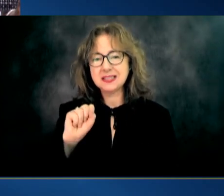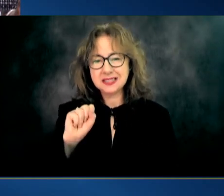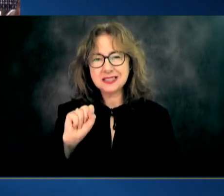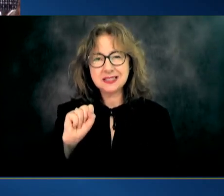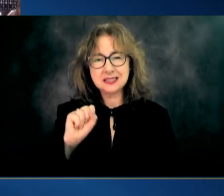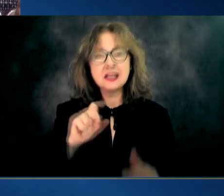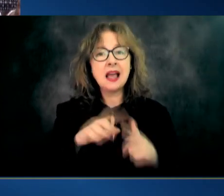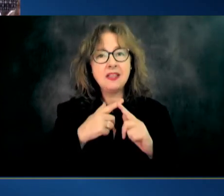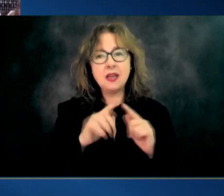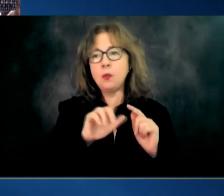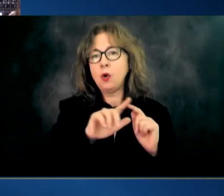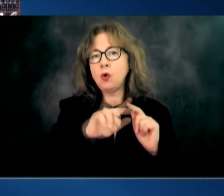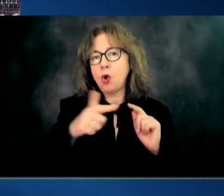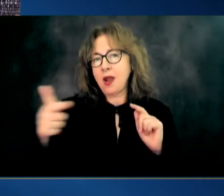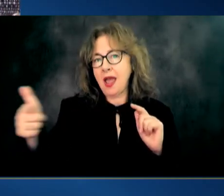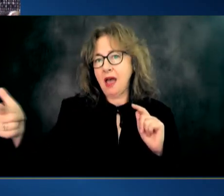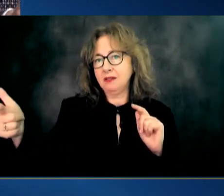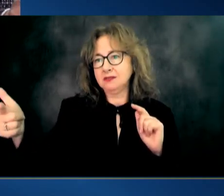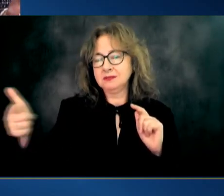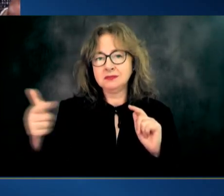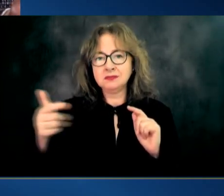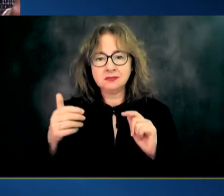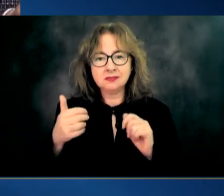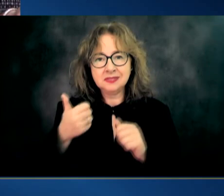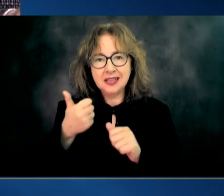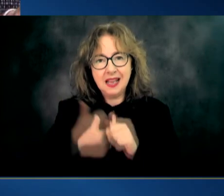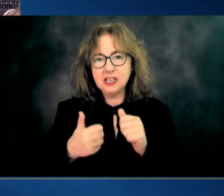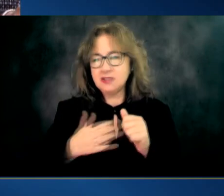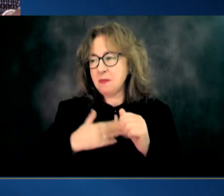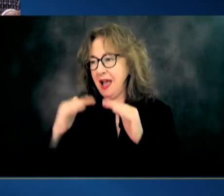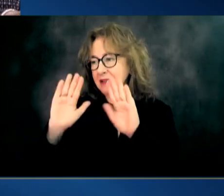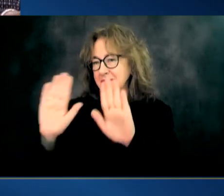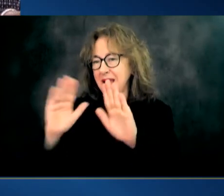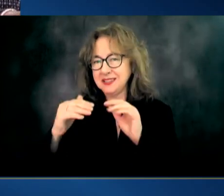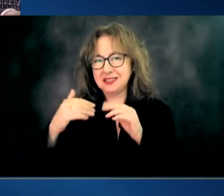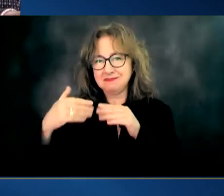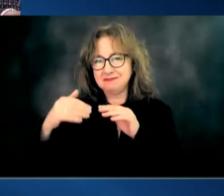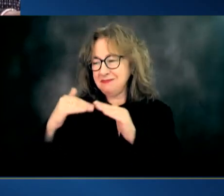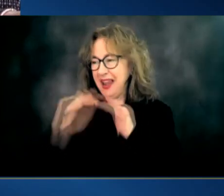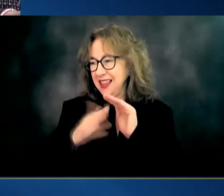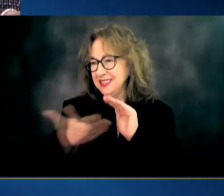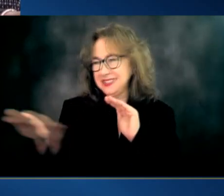the line with each of my amazing co-panelists here, sharing a bit about the work that they've